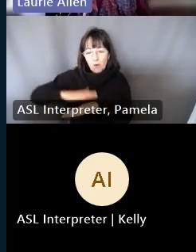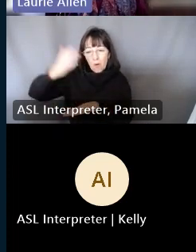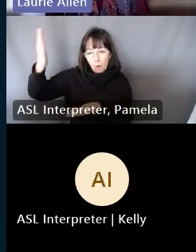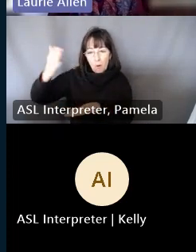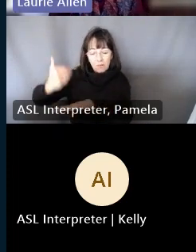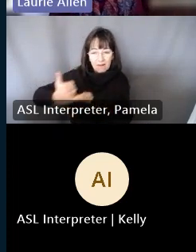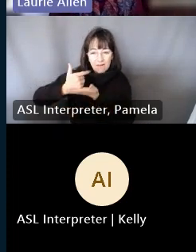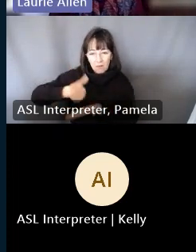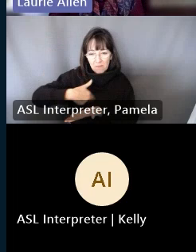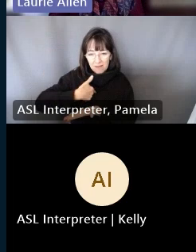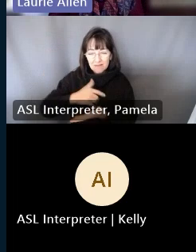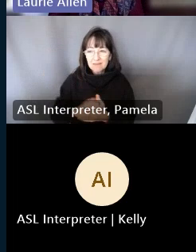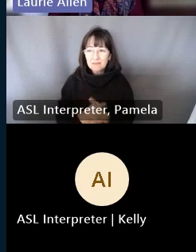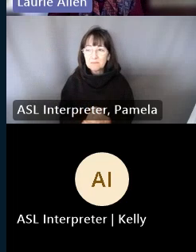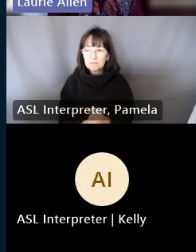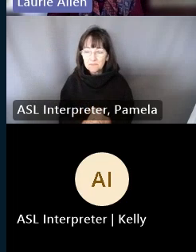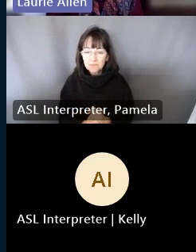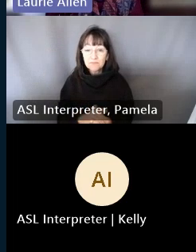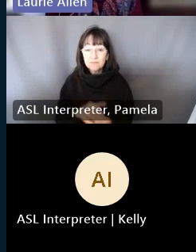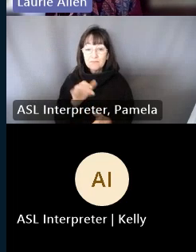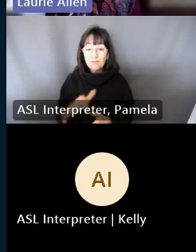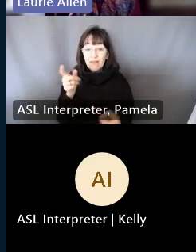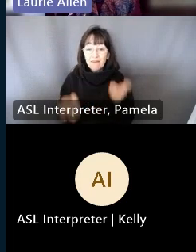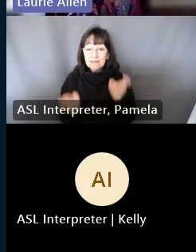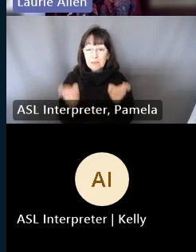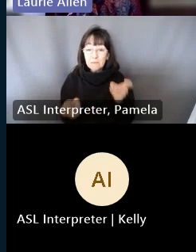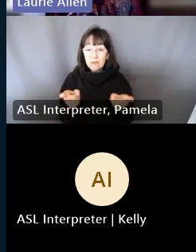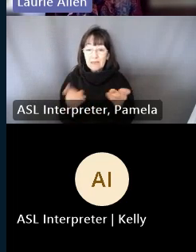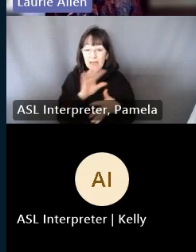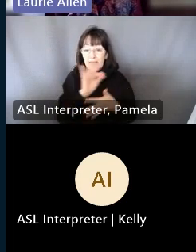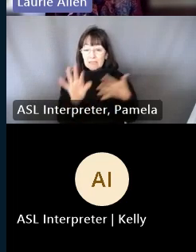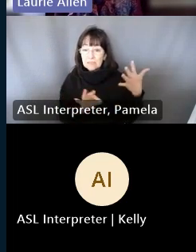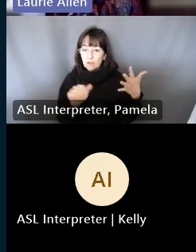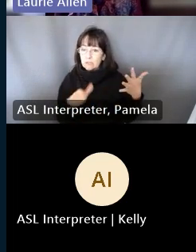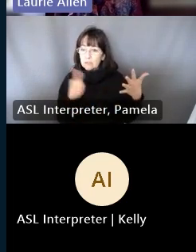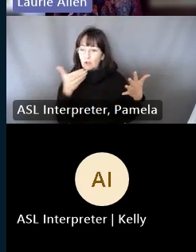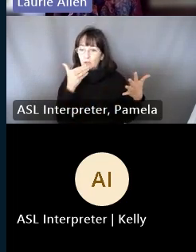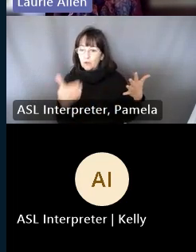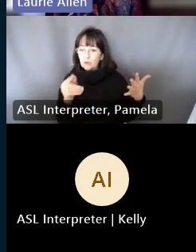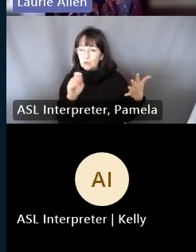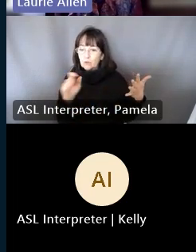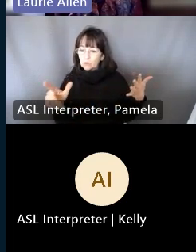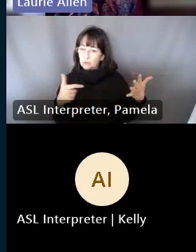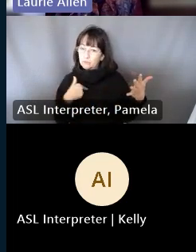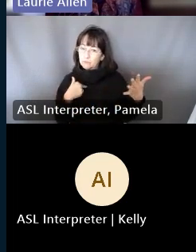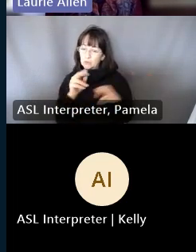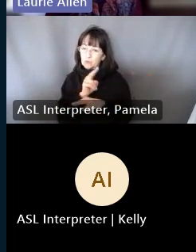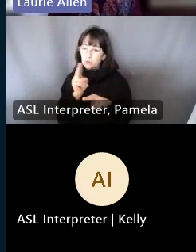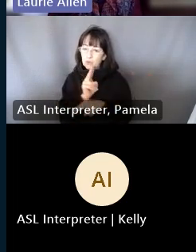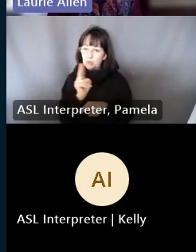The Adaptive Accessories are another really great tool, and ones that I use. And this is another great product story.